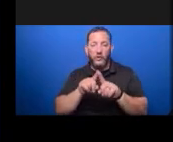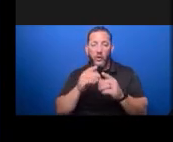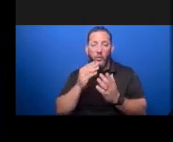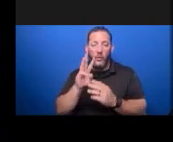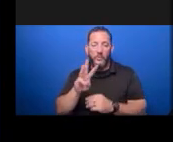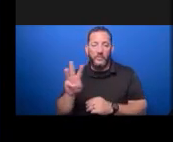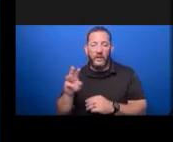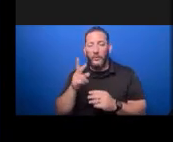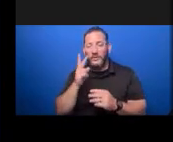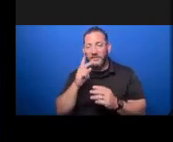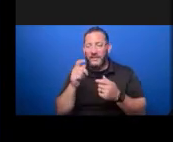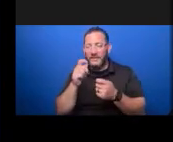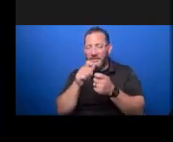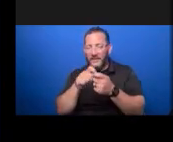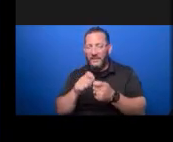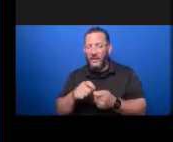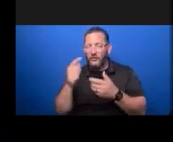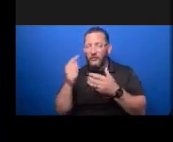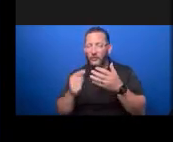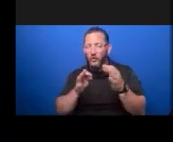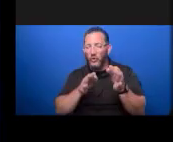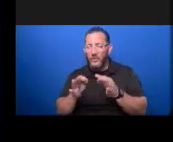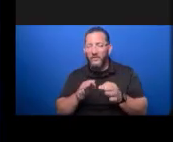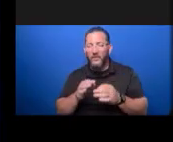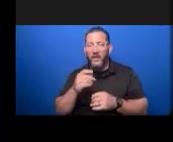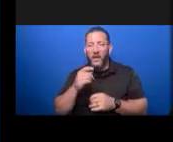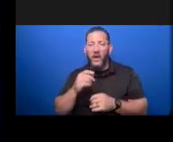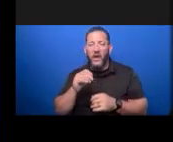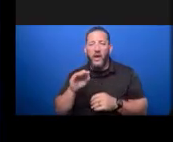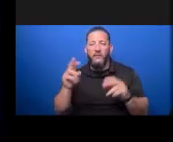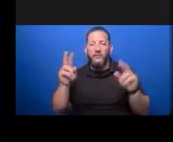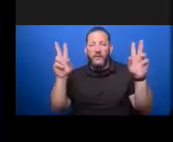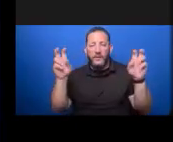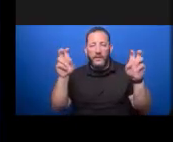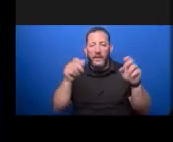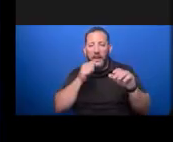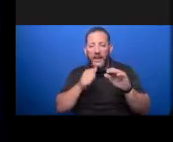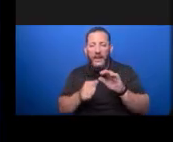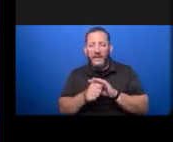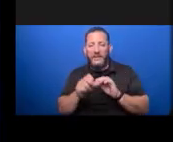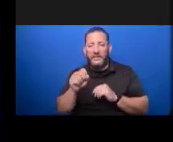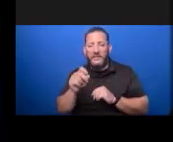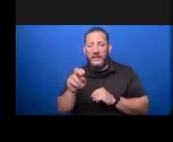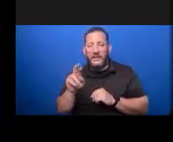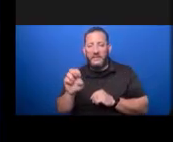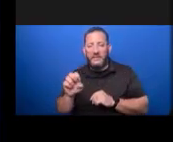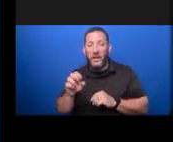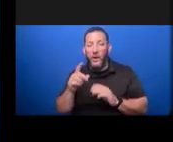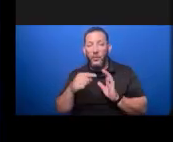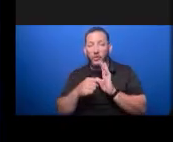descriptive of our hidden sense, and then I want to show you This